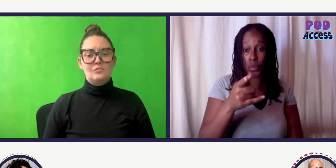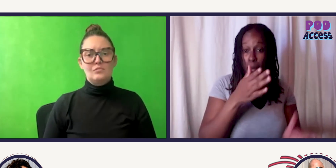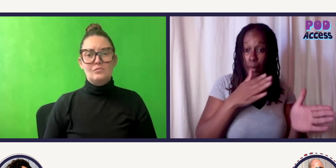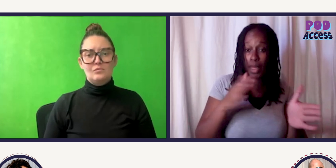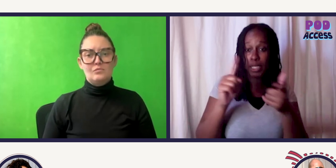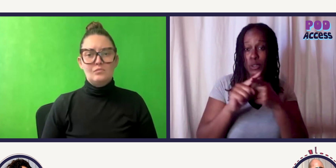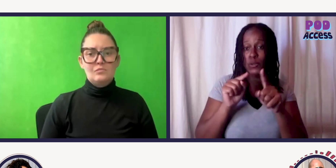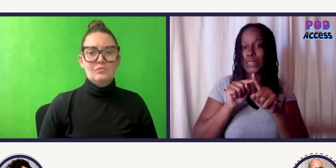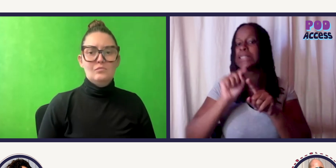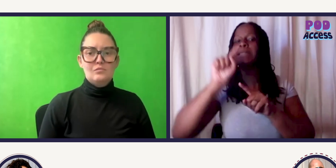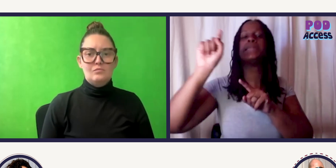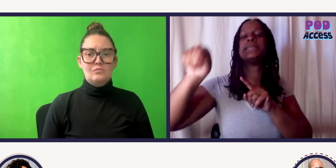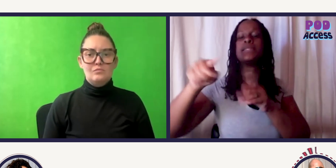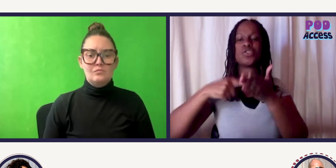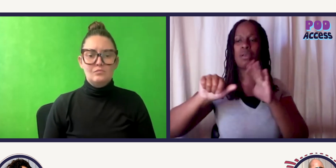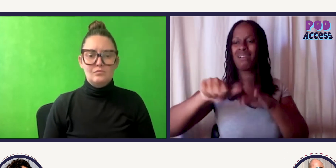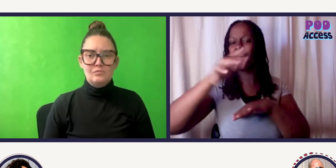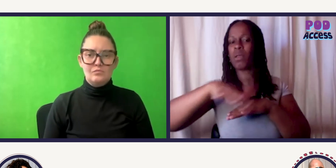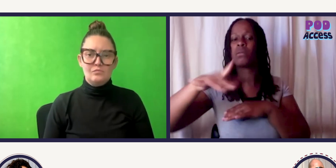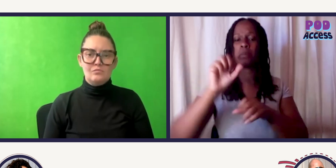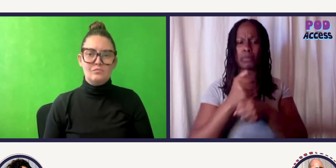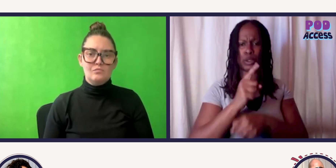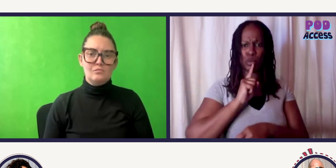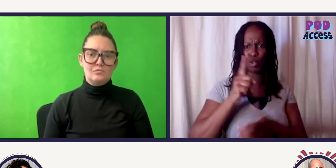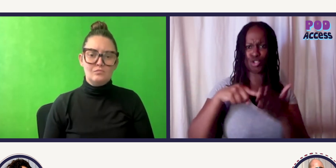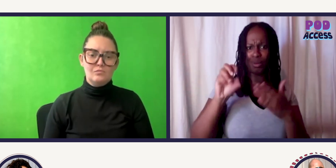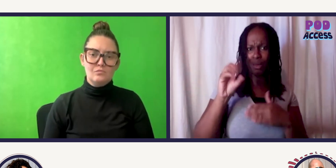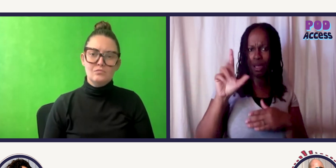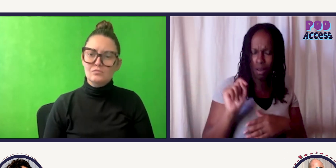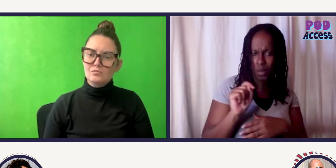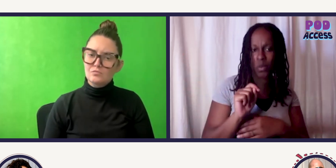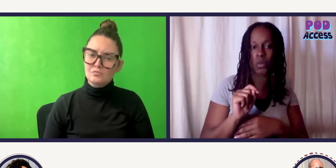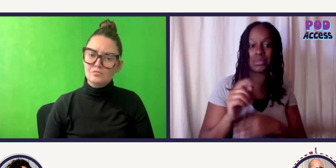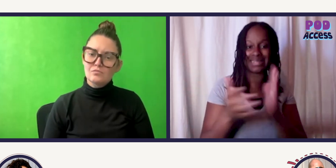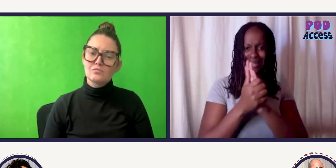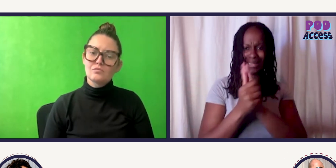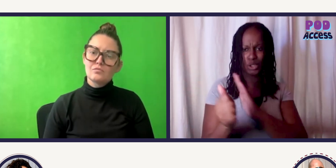If you do plan to outsource, be sure to check out the skill share directory on PODAccess.net.